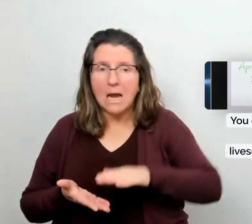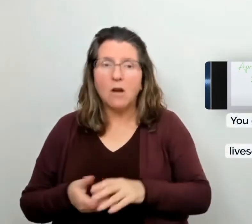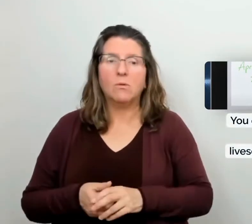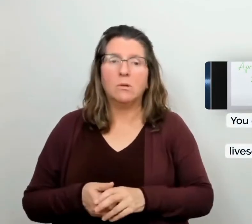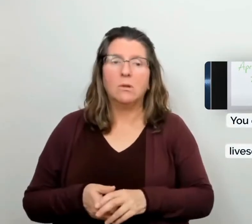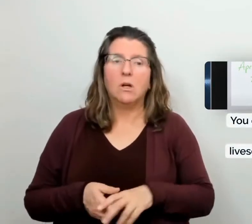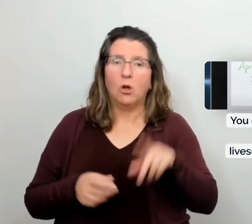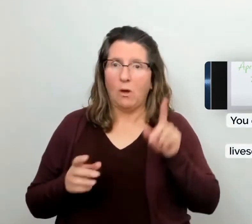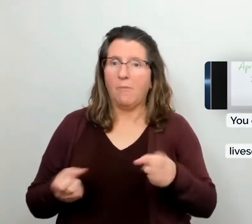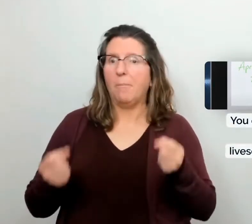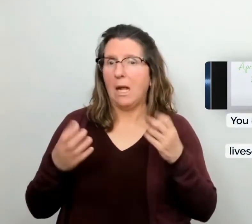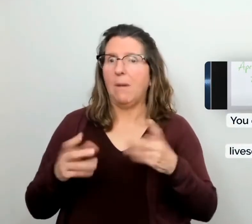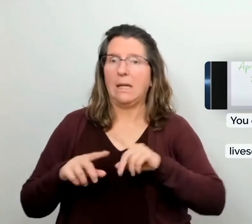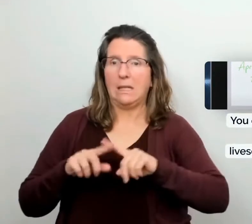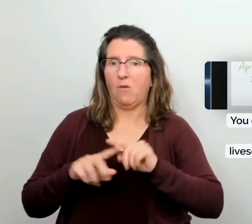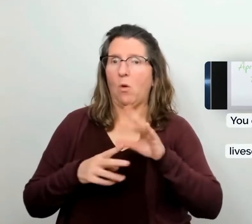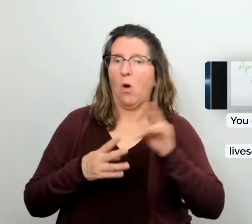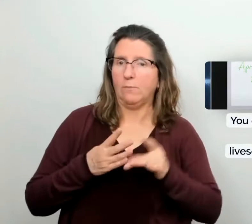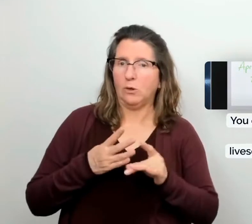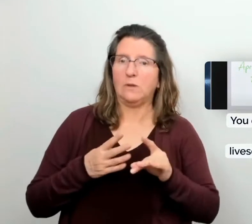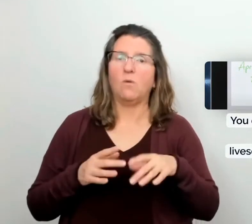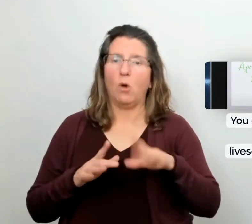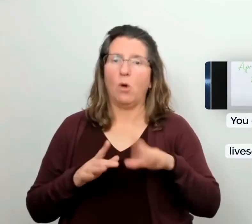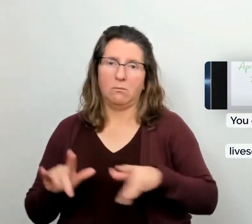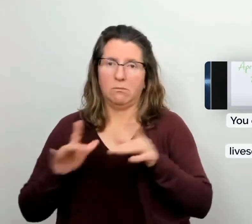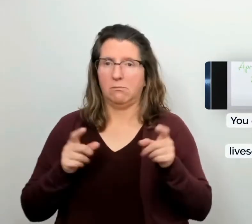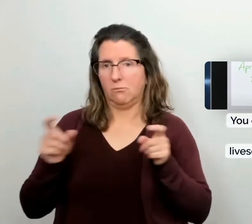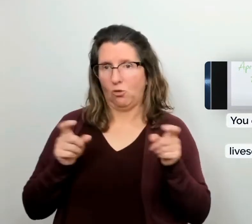There are several other features you can control.